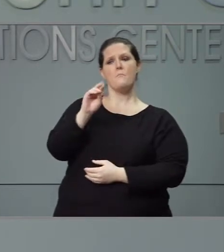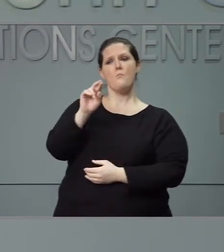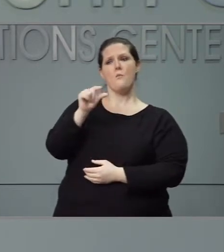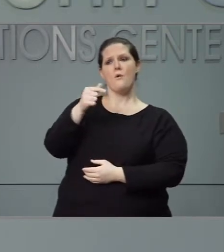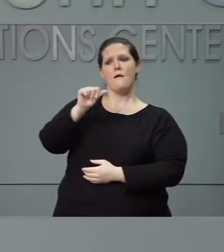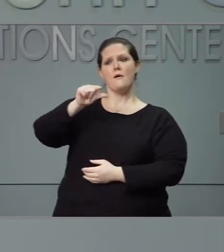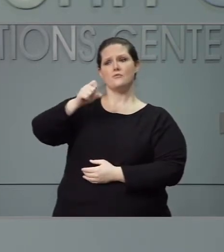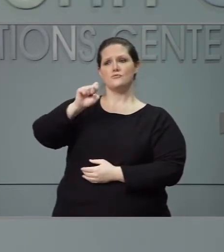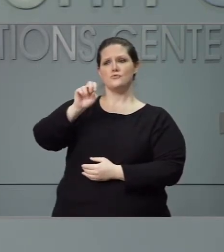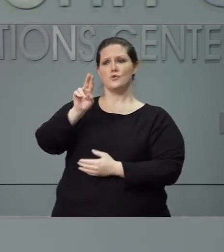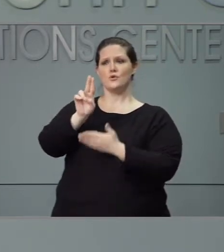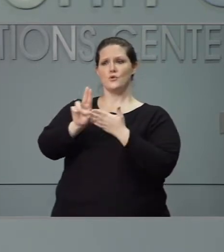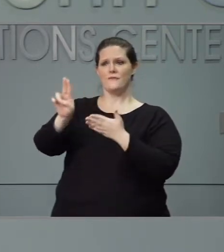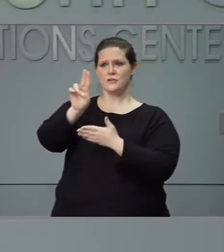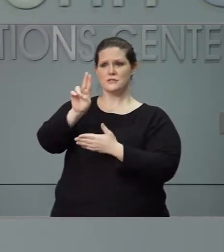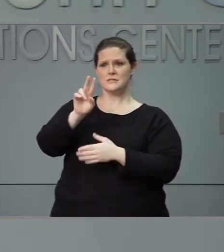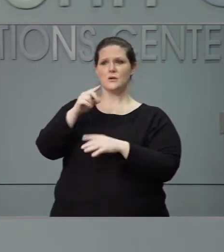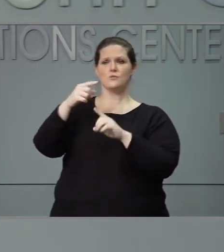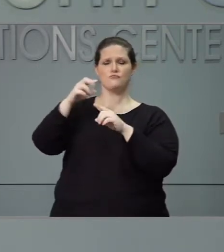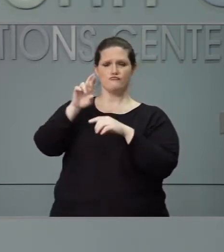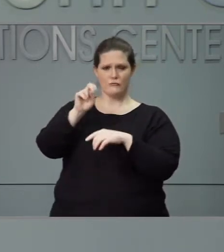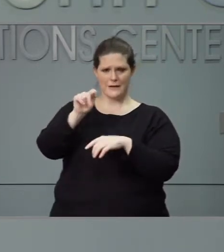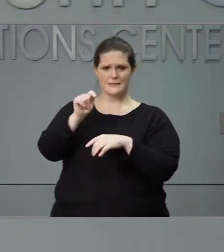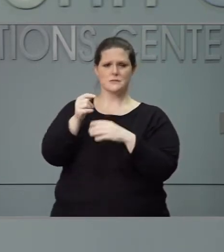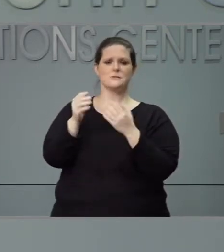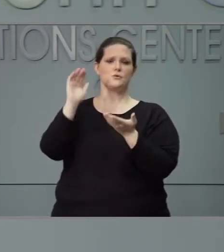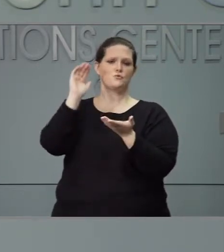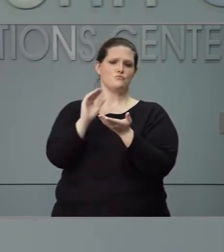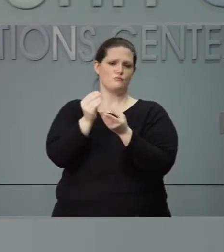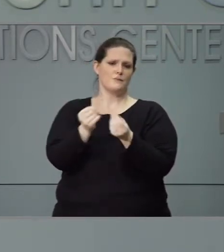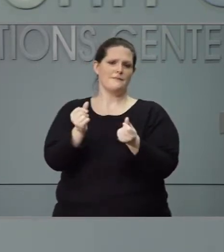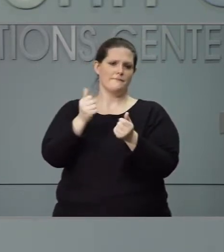HASTA ANOCHE FOREST HA TENIDO EVENTOS SIN DISTANCIAMIENTO